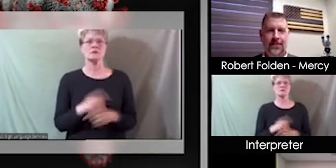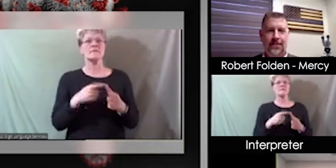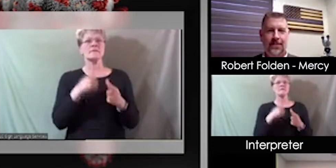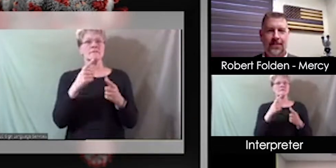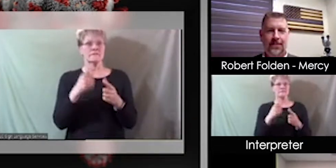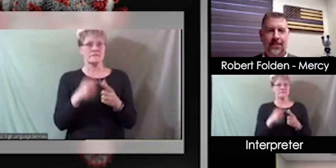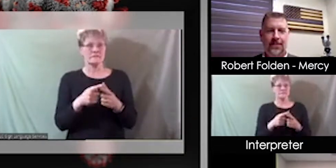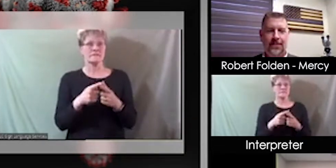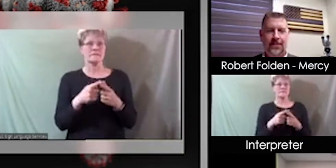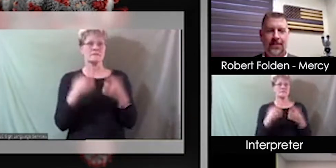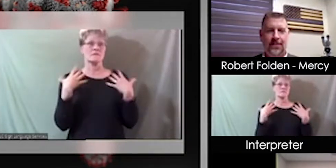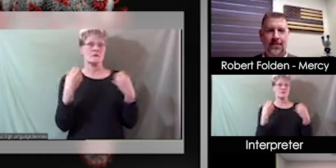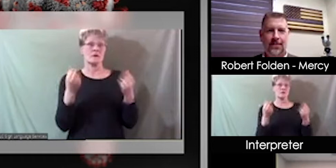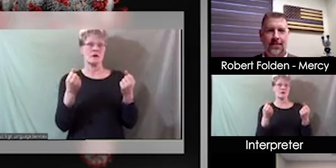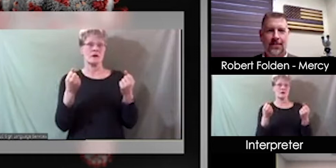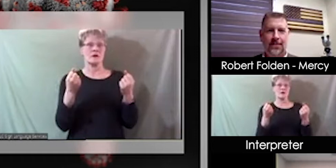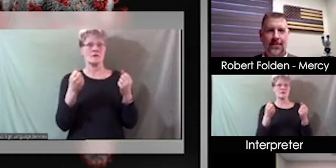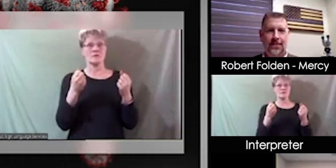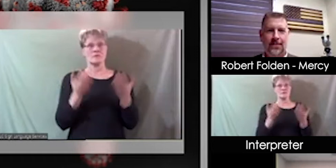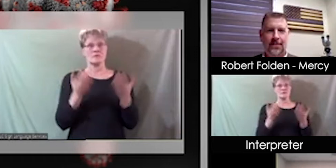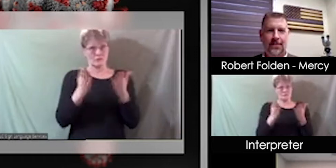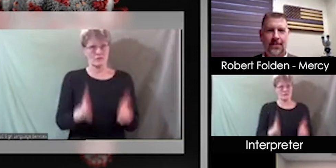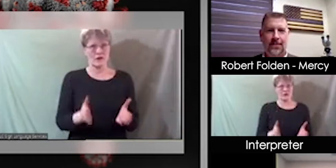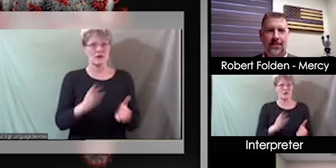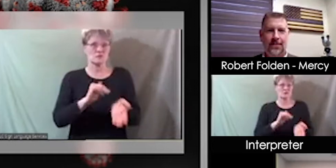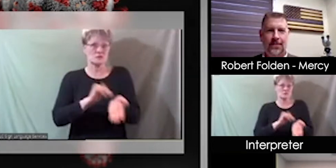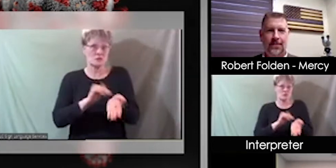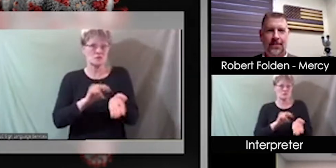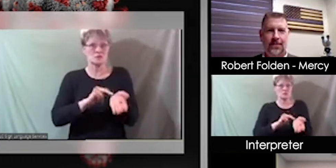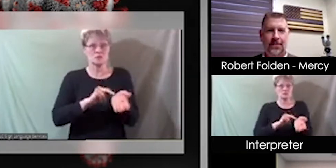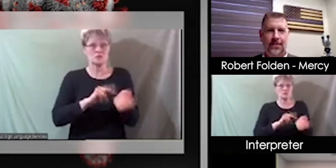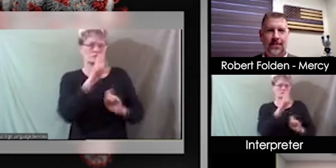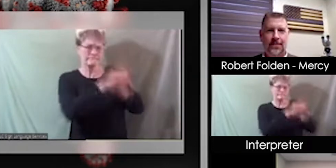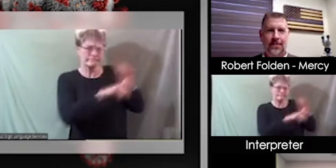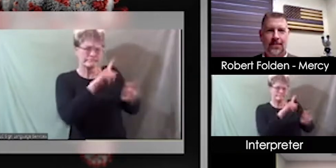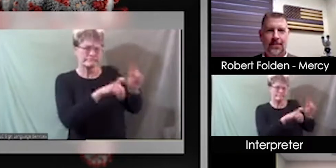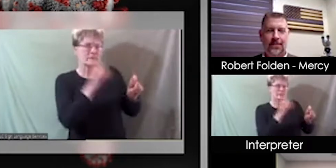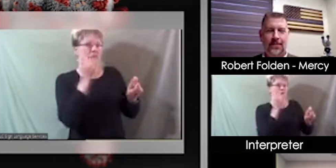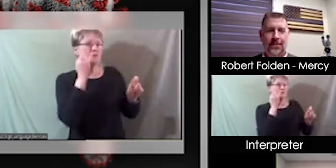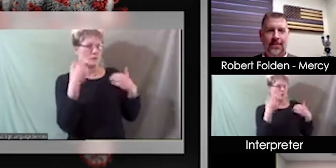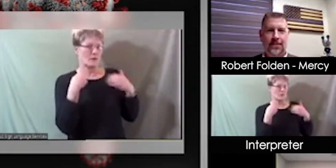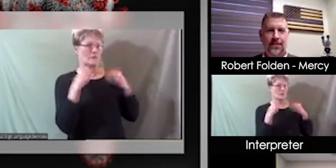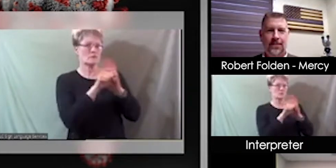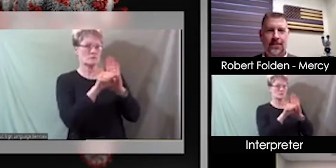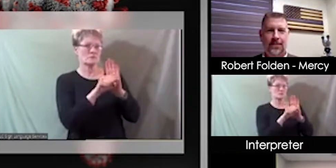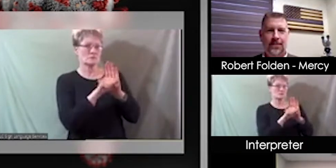putting the pieces together and determining whether they have concern for COVID-19.